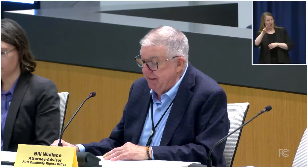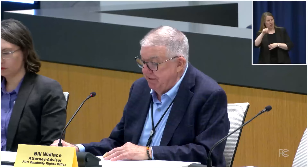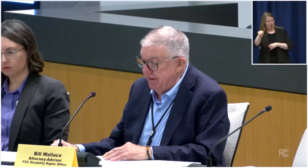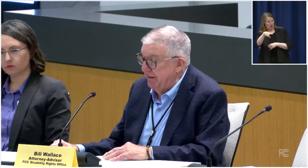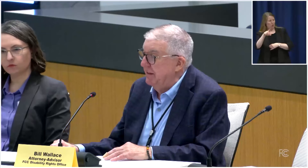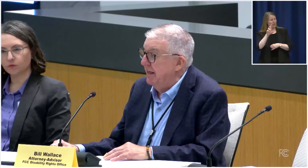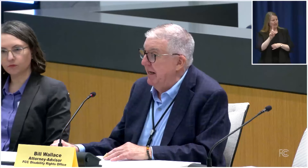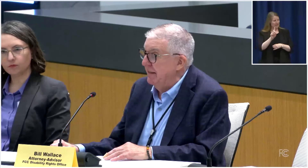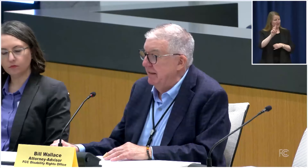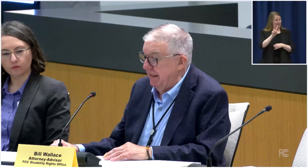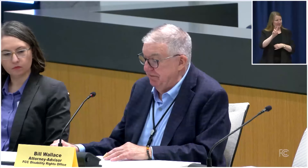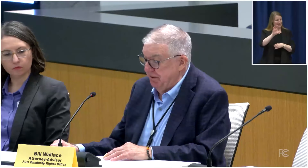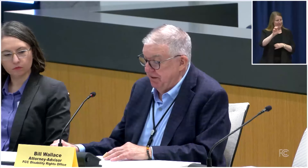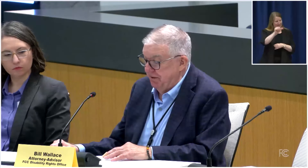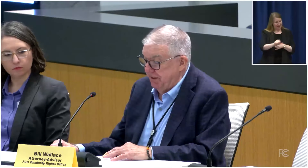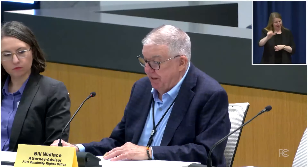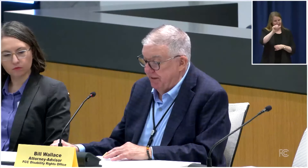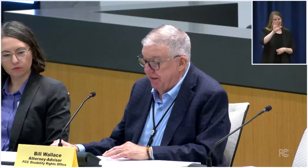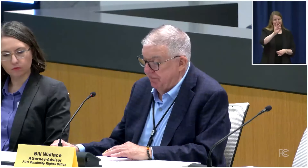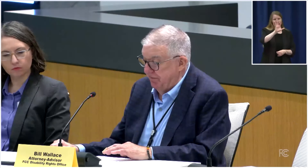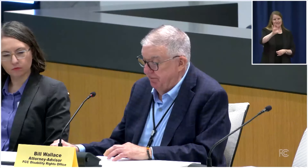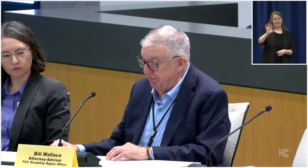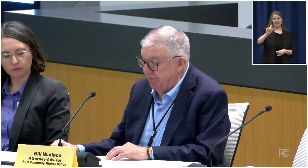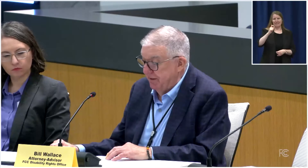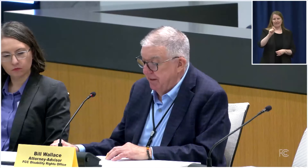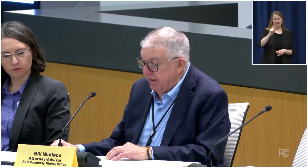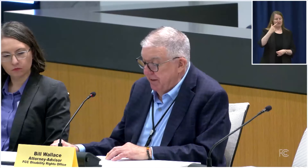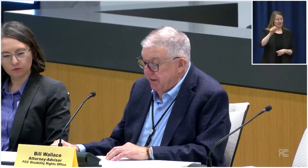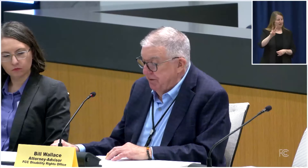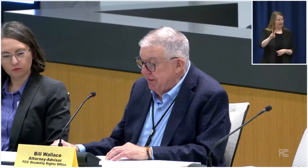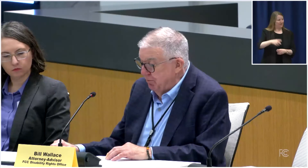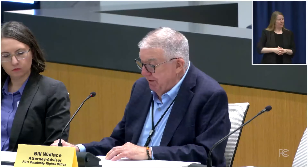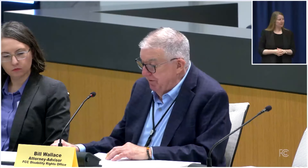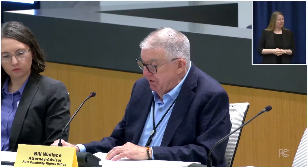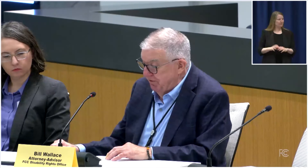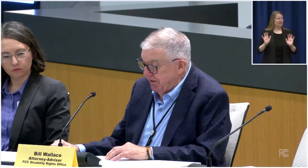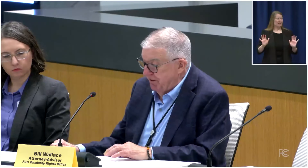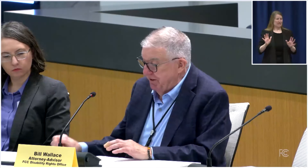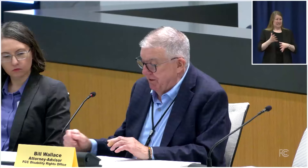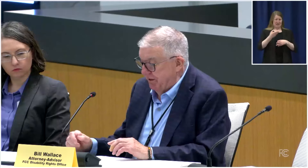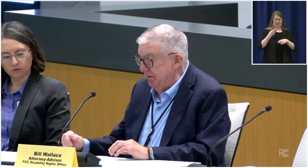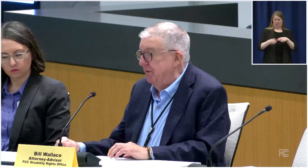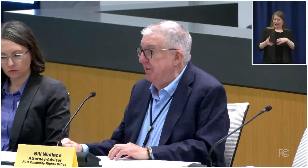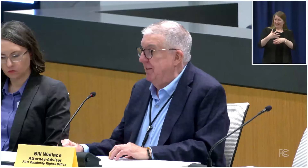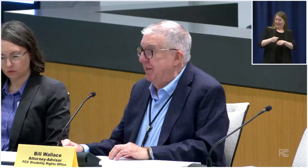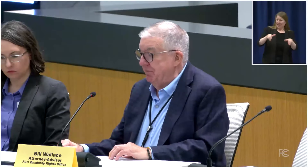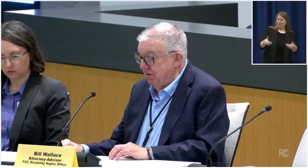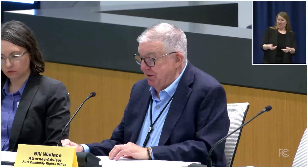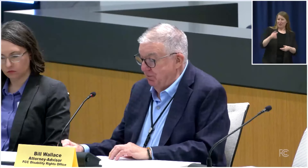MORE DURING THE SPRING TAX SEASON. FEDERAL AGENCIES INTERESTED IN LEARNING MORE ABOUT THEIR CALL VOLUMES SHOULD CONTACT